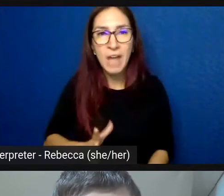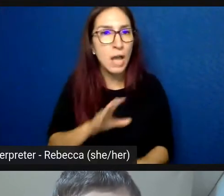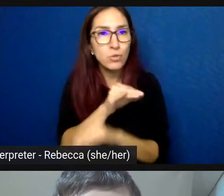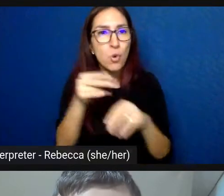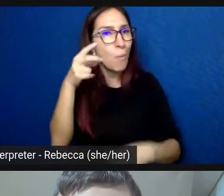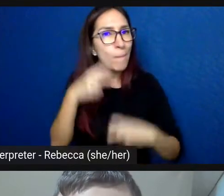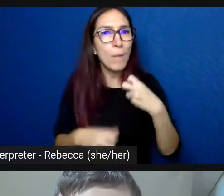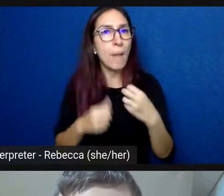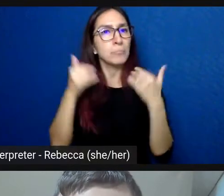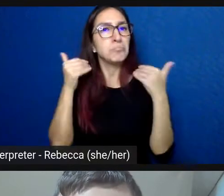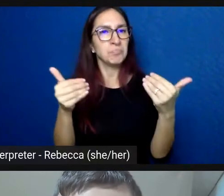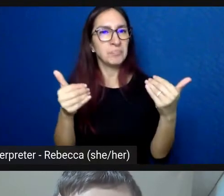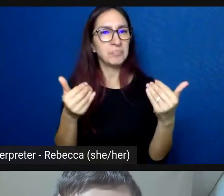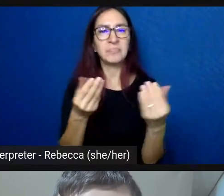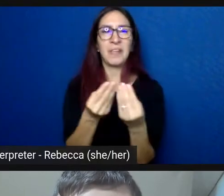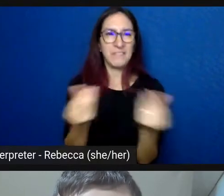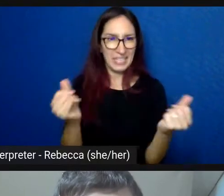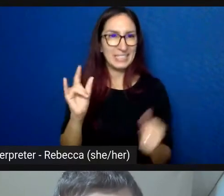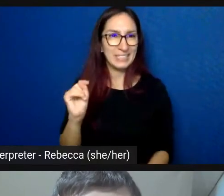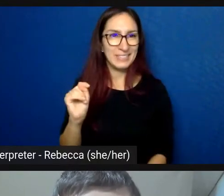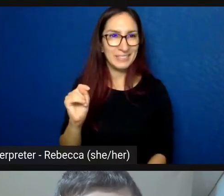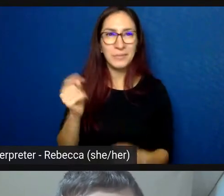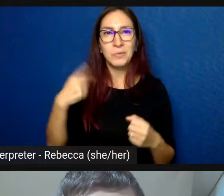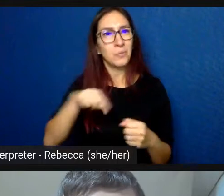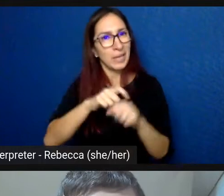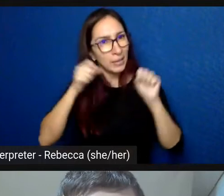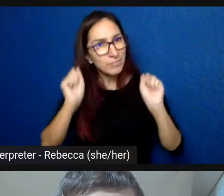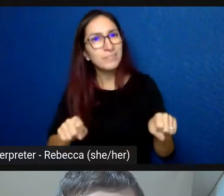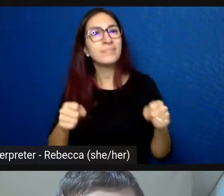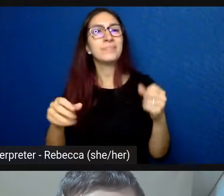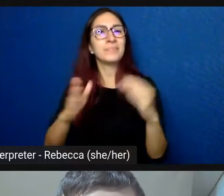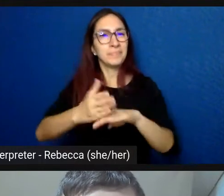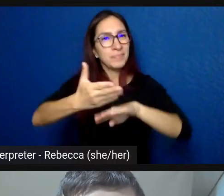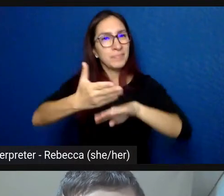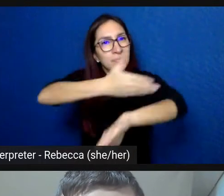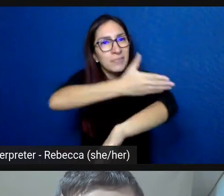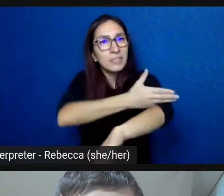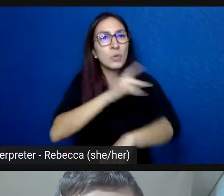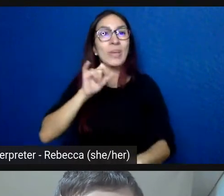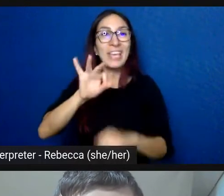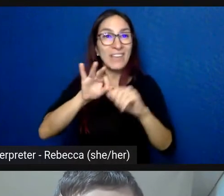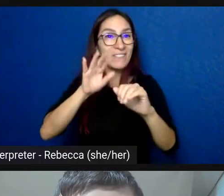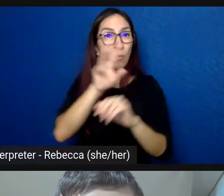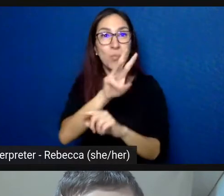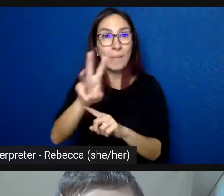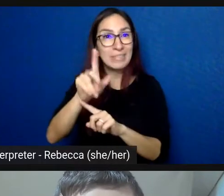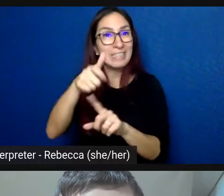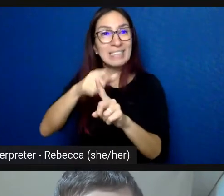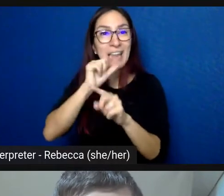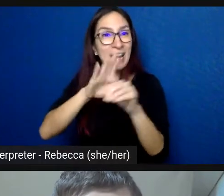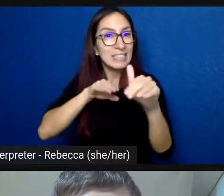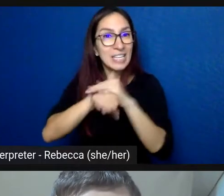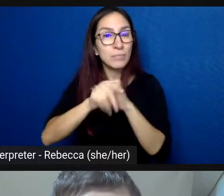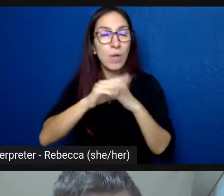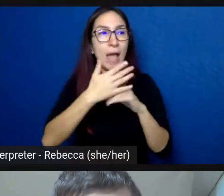For example, if the webshop is not accessible, I can call someone who is sighted.